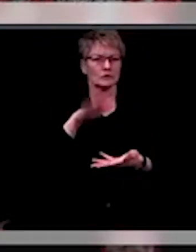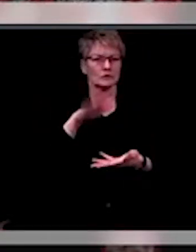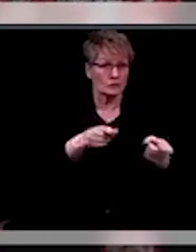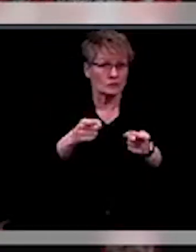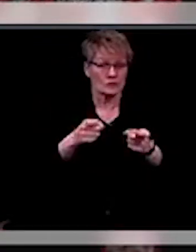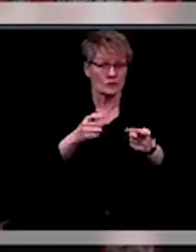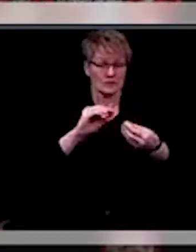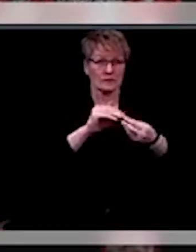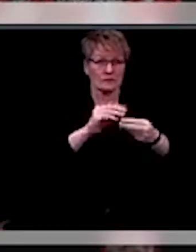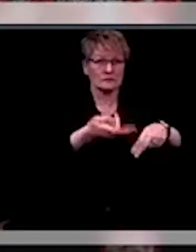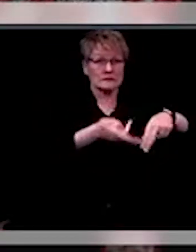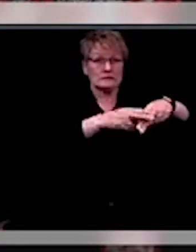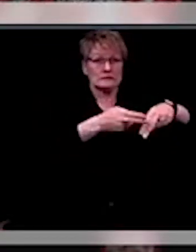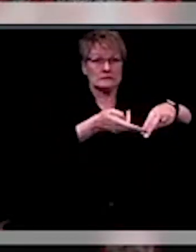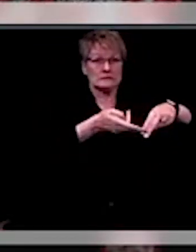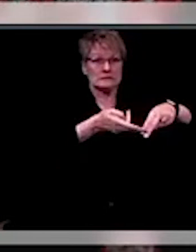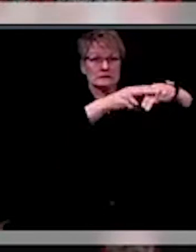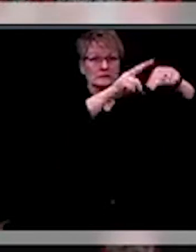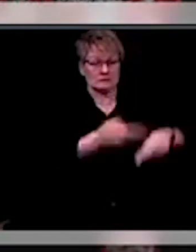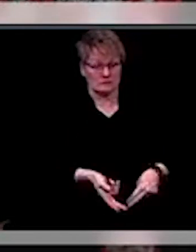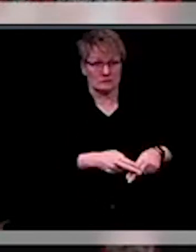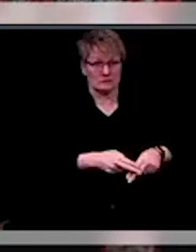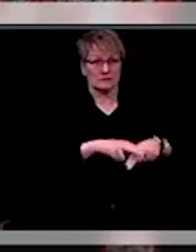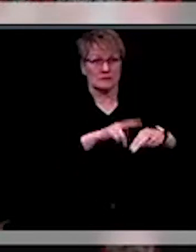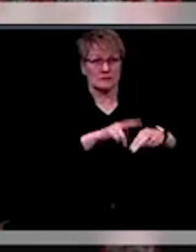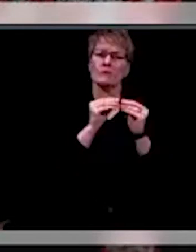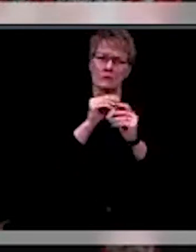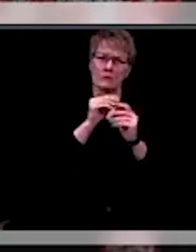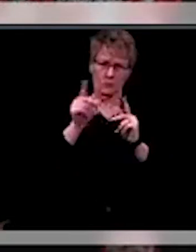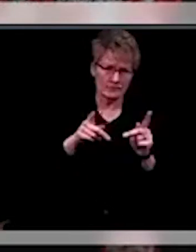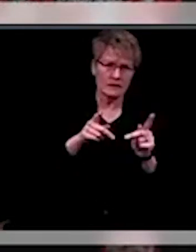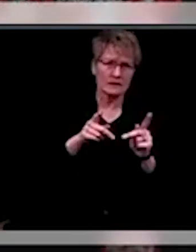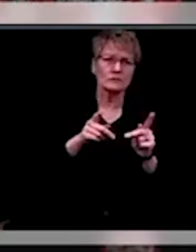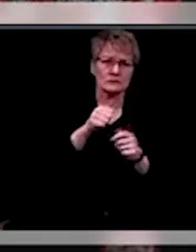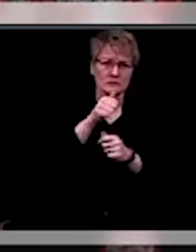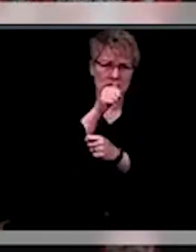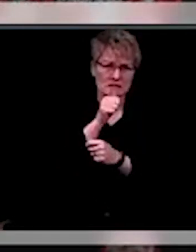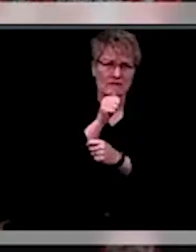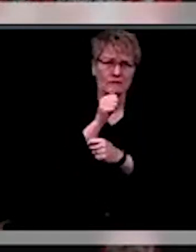see more people suffering at that serious level and the hospitals will begin to feel the pressure